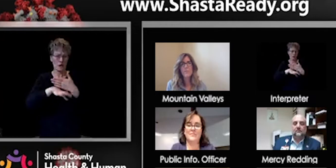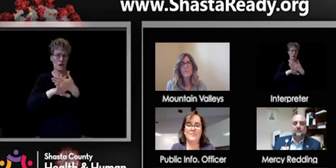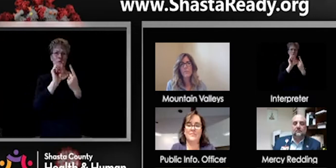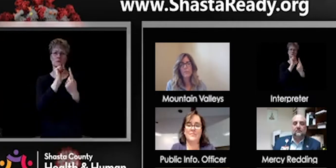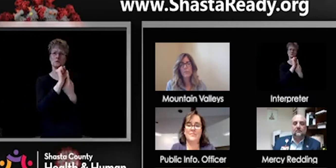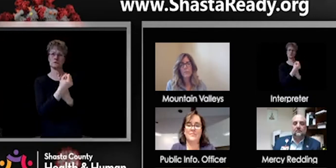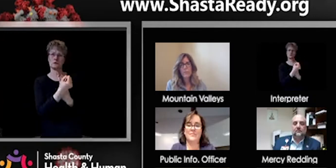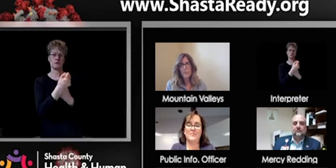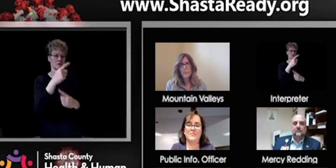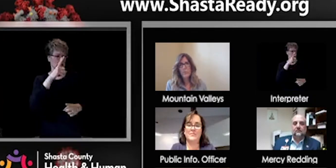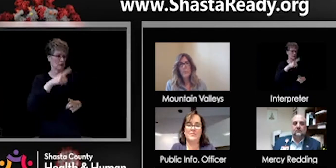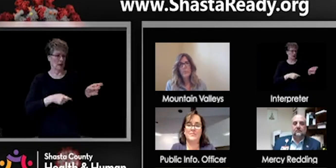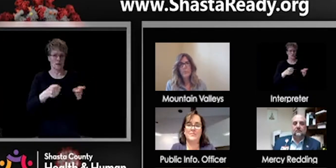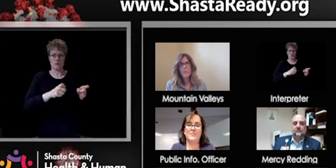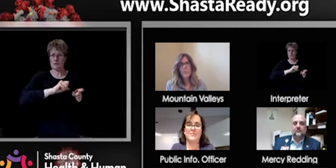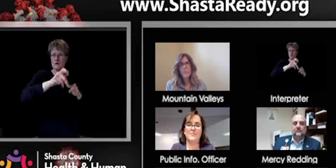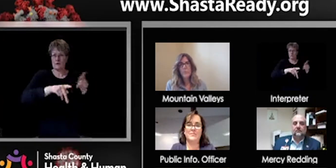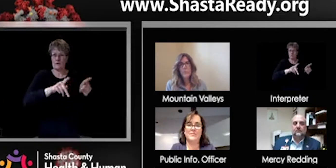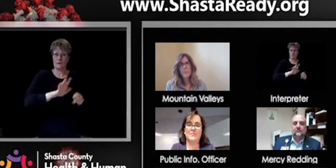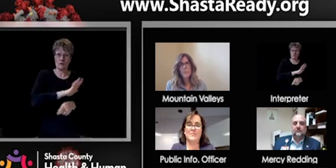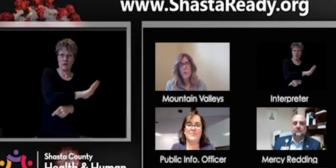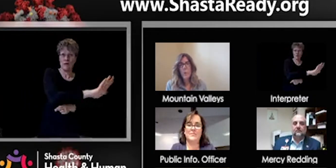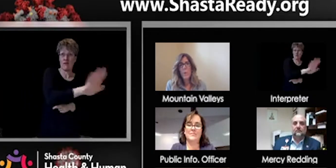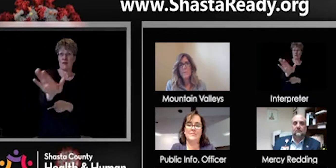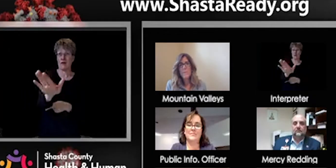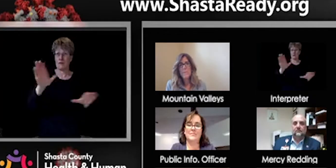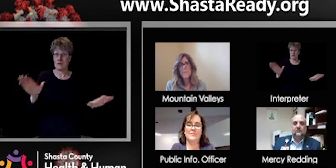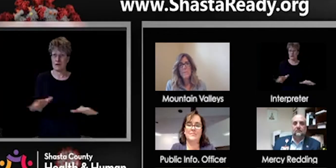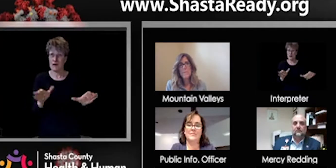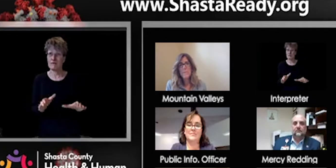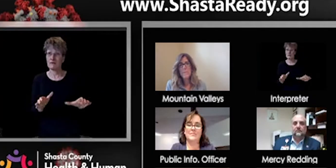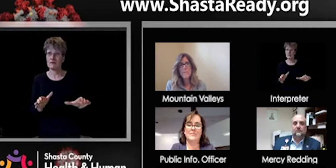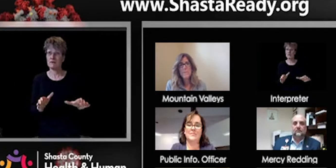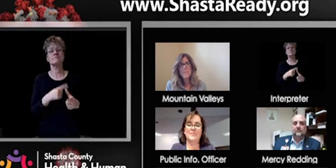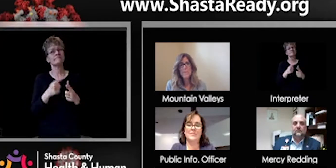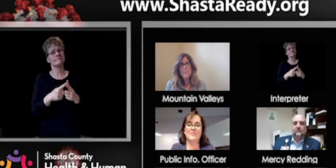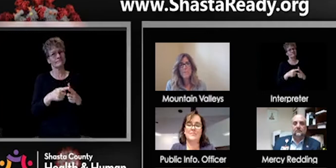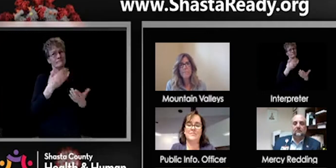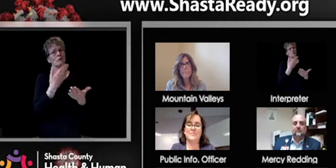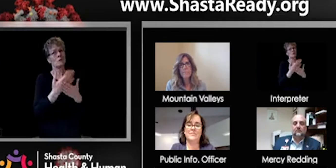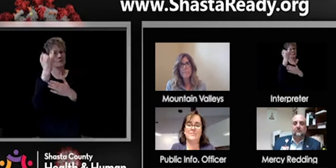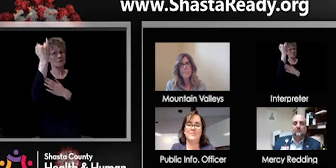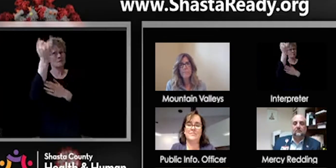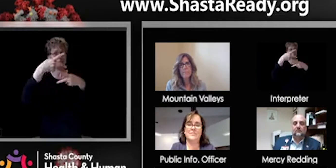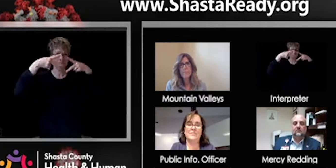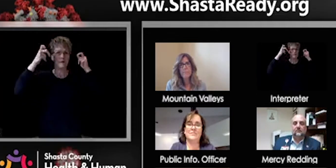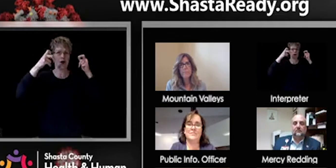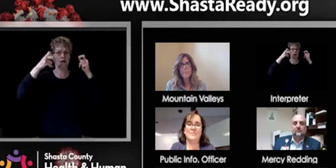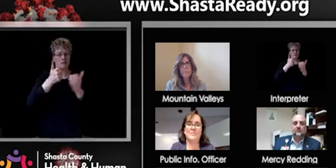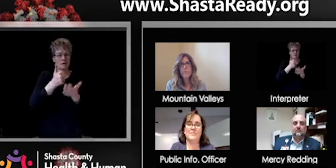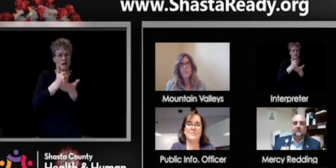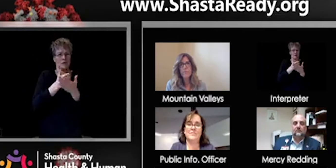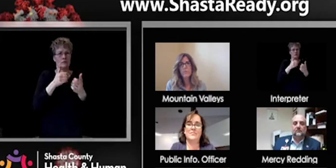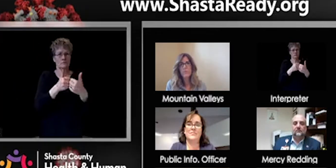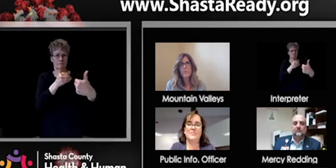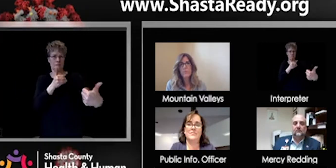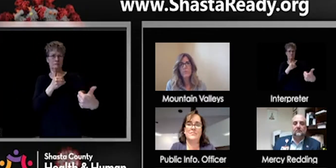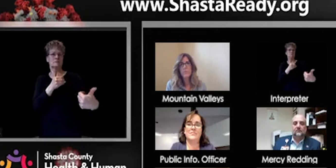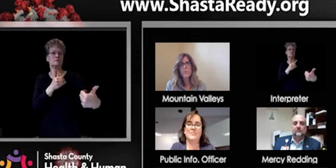people around you then that’s the purpose of wearing the mask. In fact, it protects